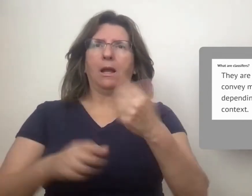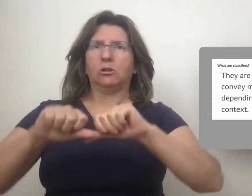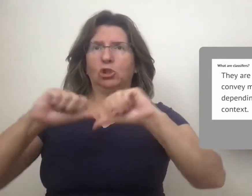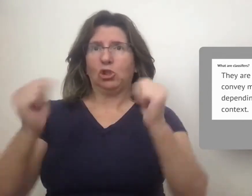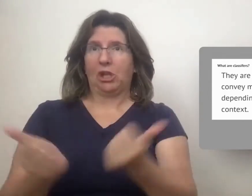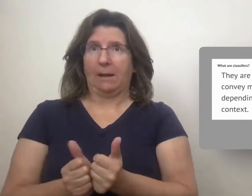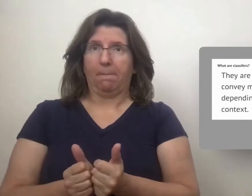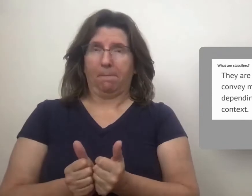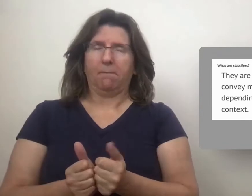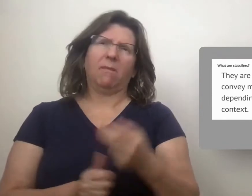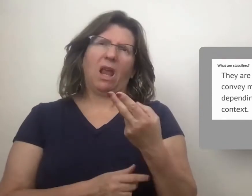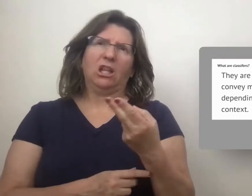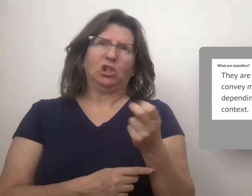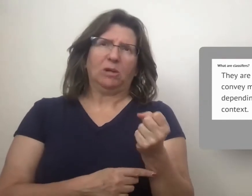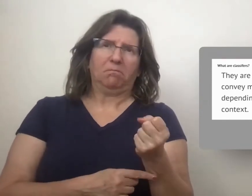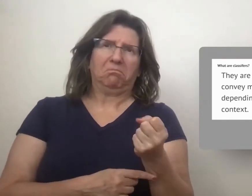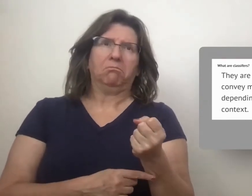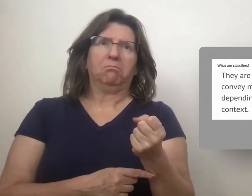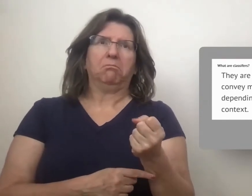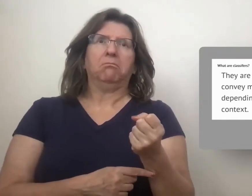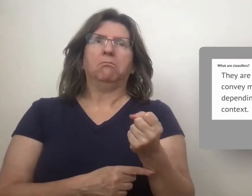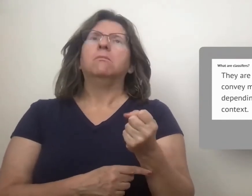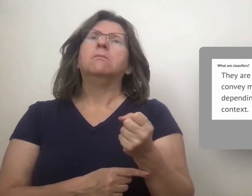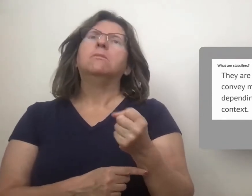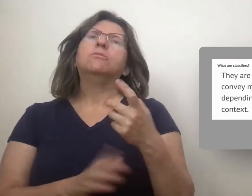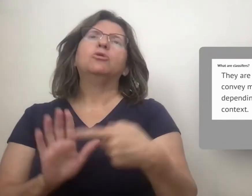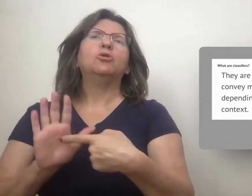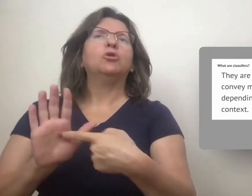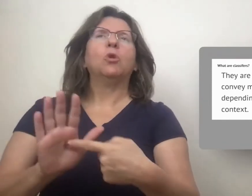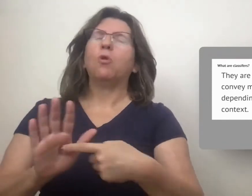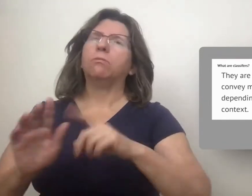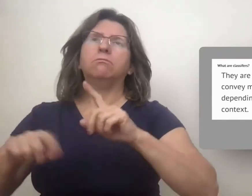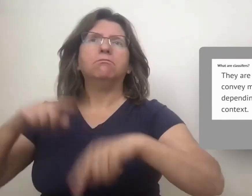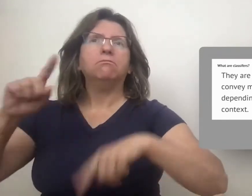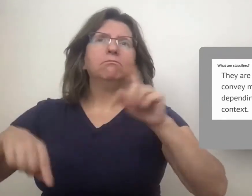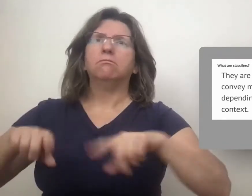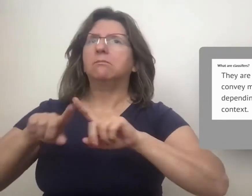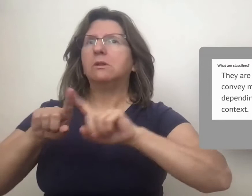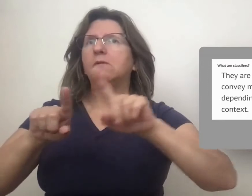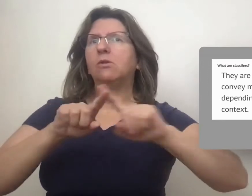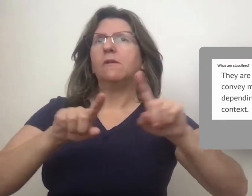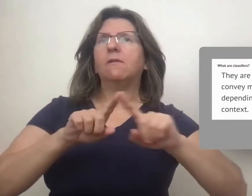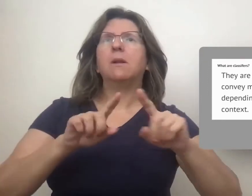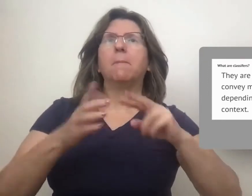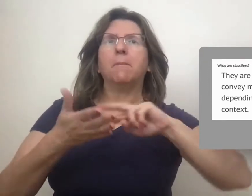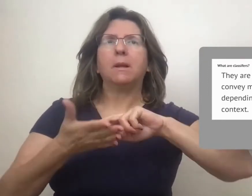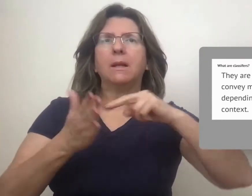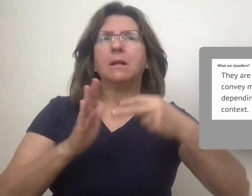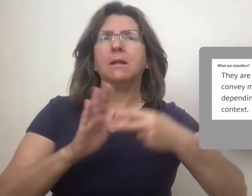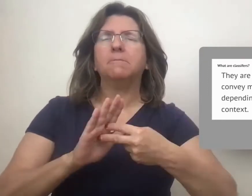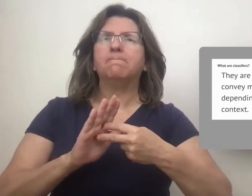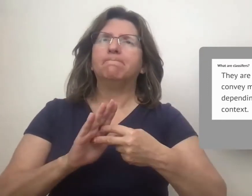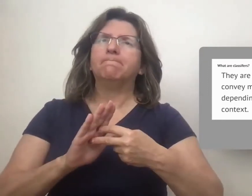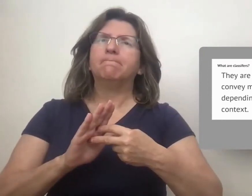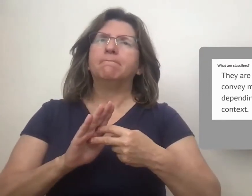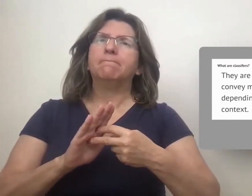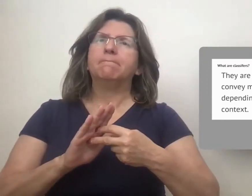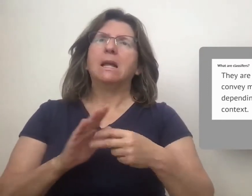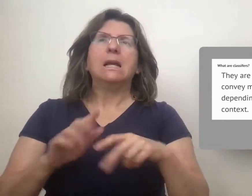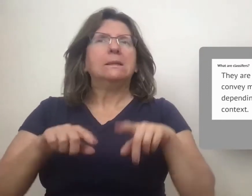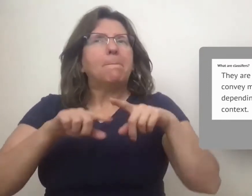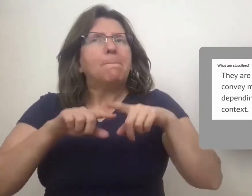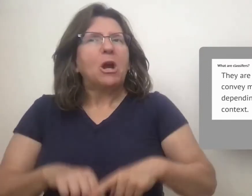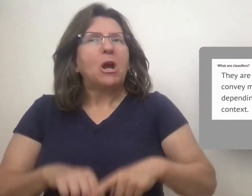Classifiers use ASL handshapes to show a variety of different meanings.